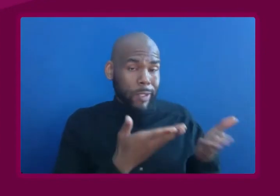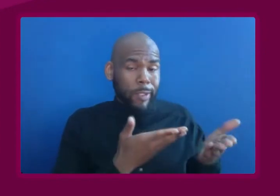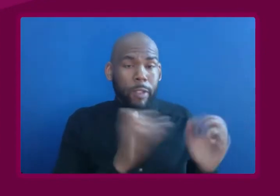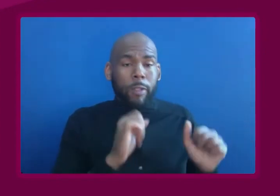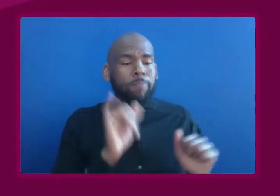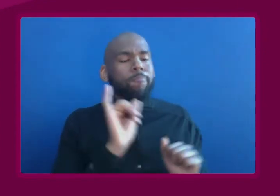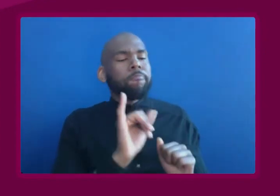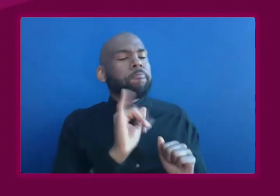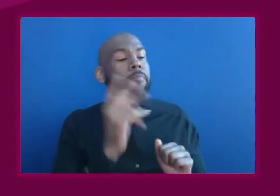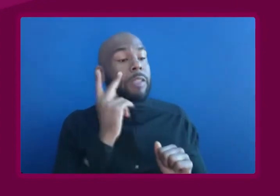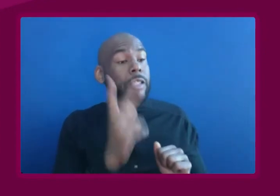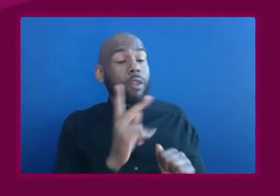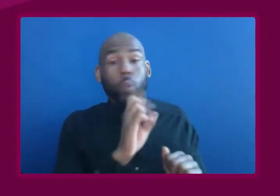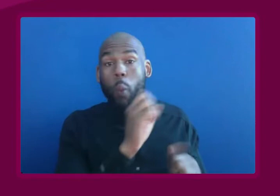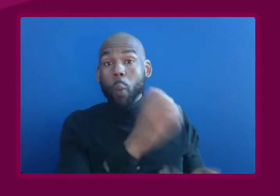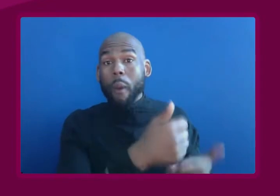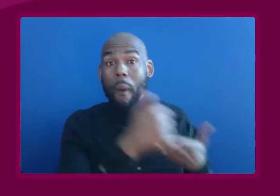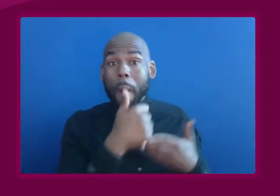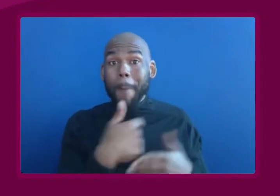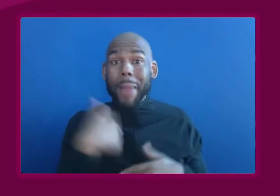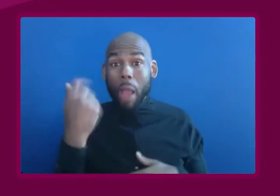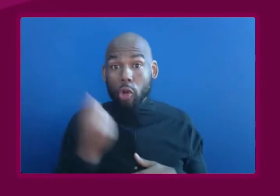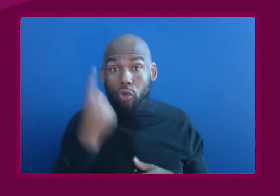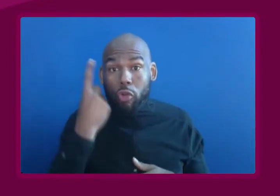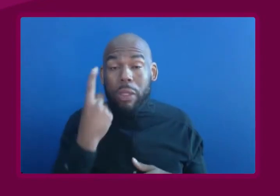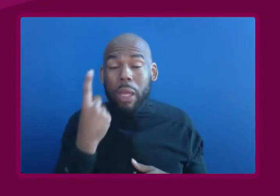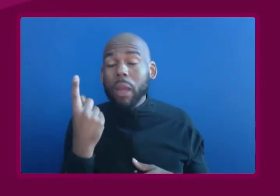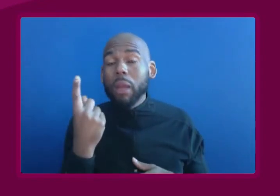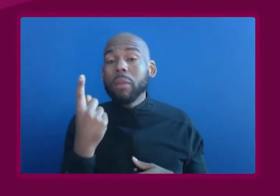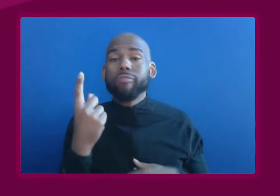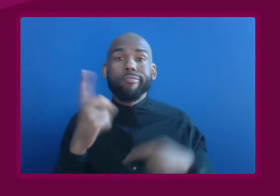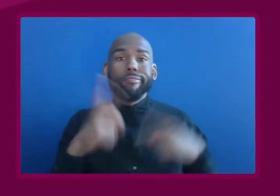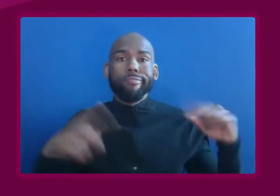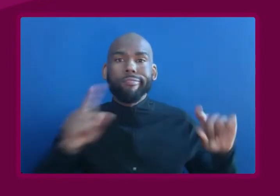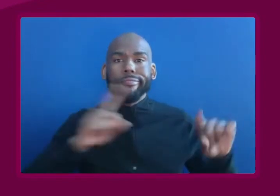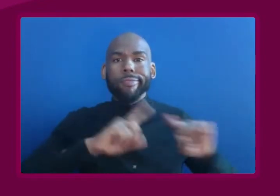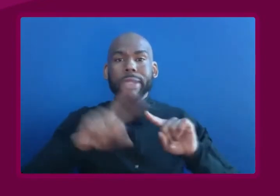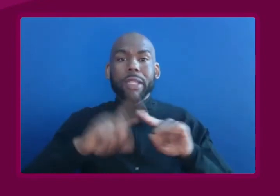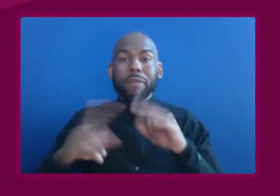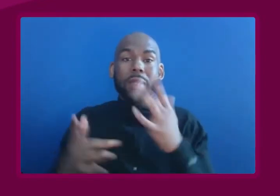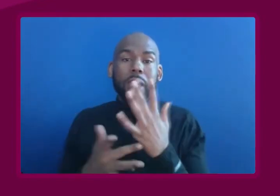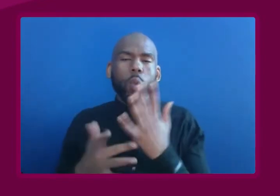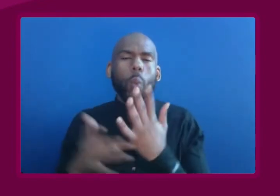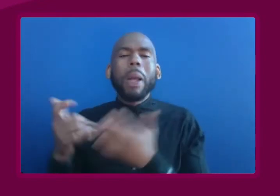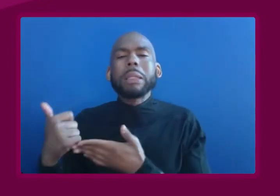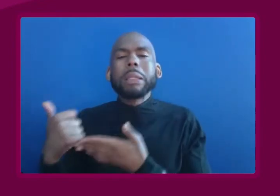So not only did they help with understanding of the various technologies or assistive technologies